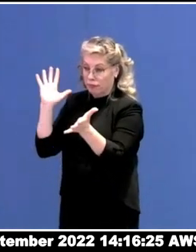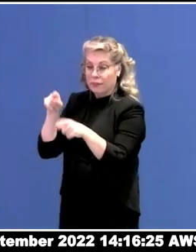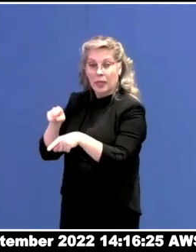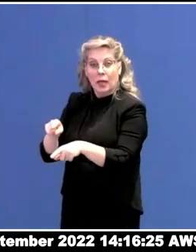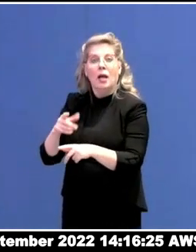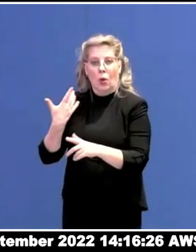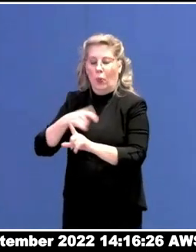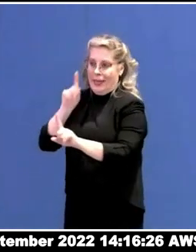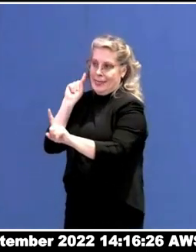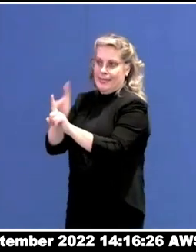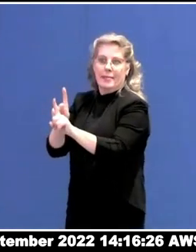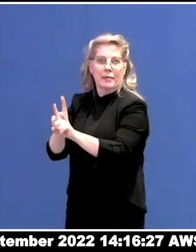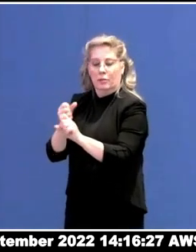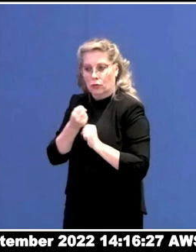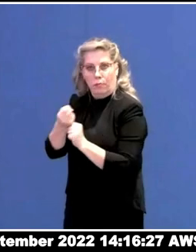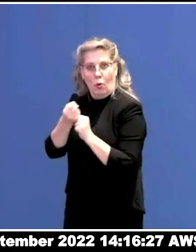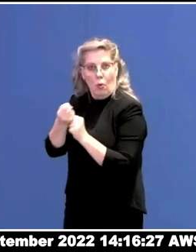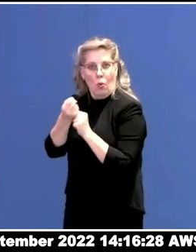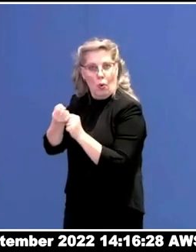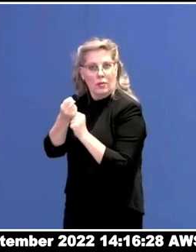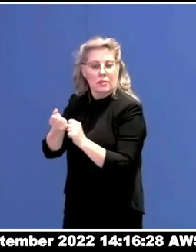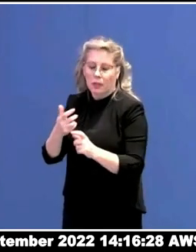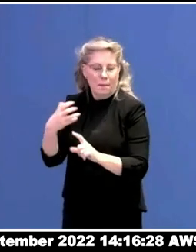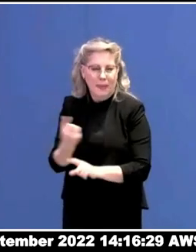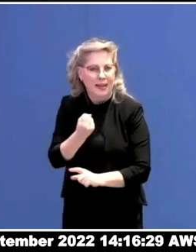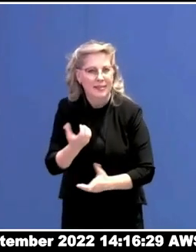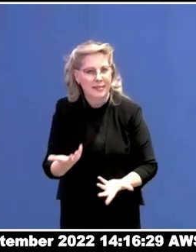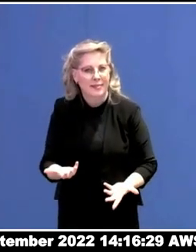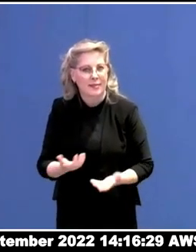The final question I want to address to you, Ms Sharma, and to Ms Kilroy,